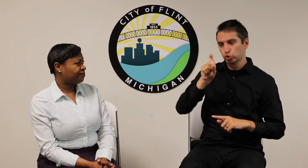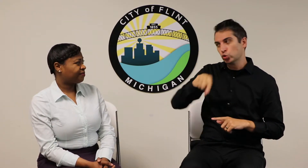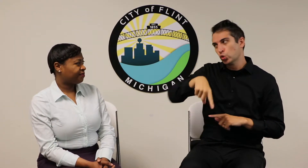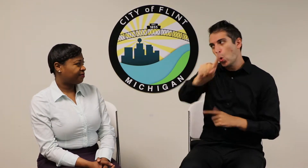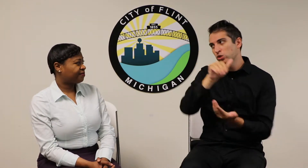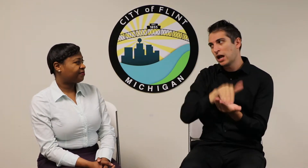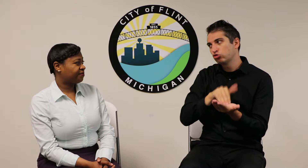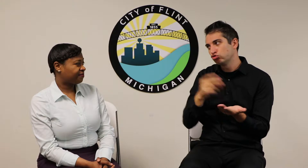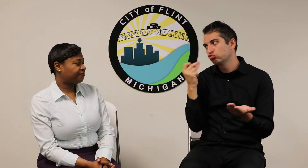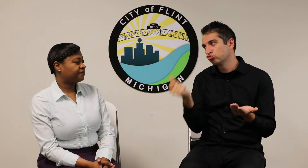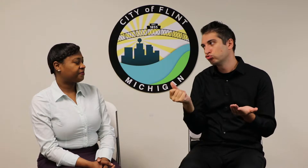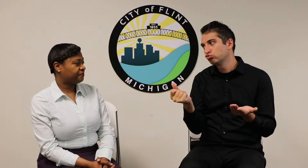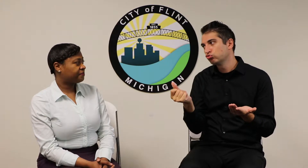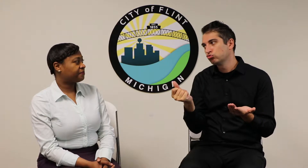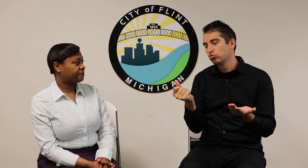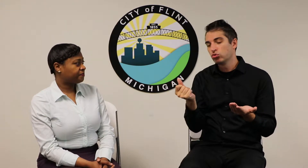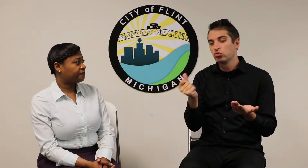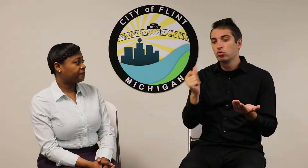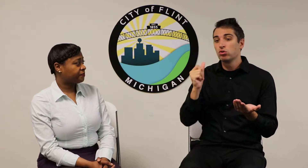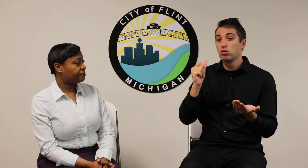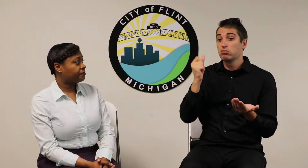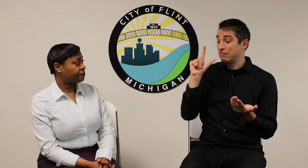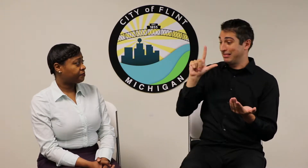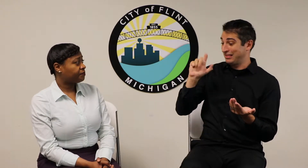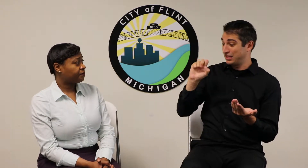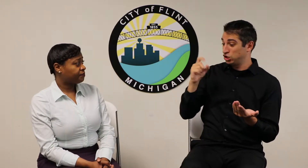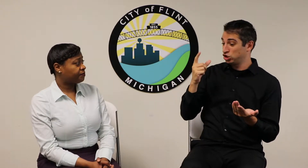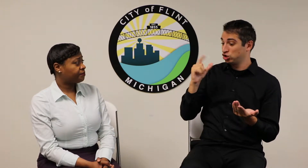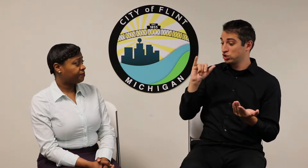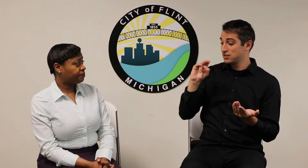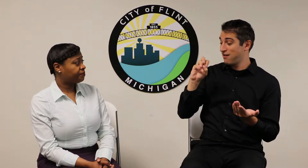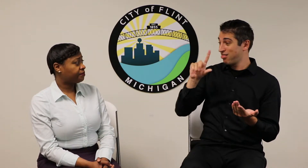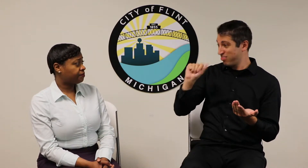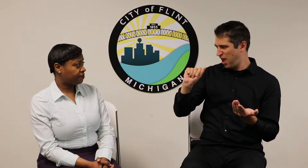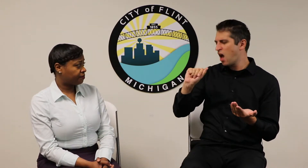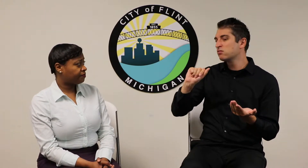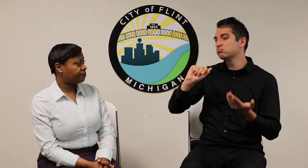immediately. Legionella has decreased in the